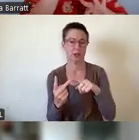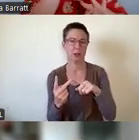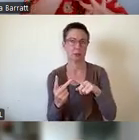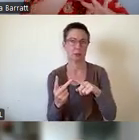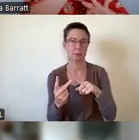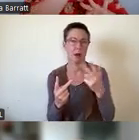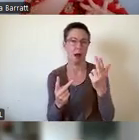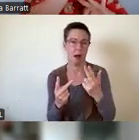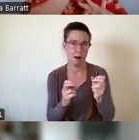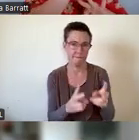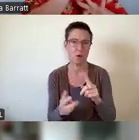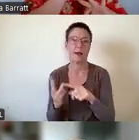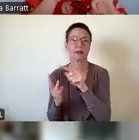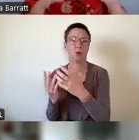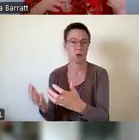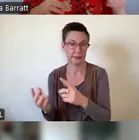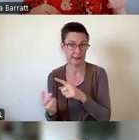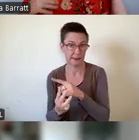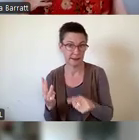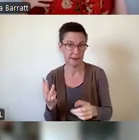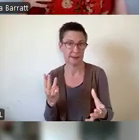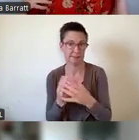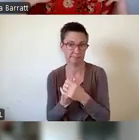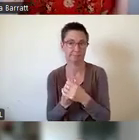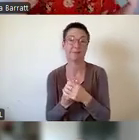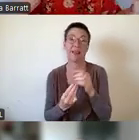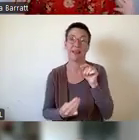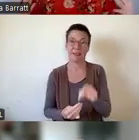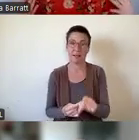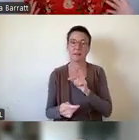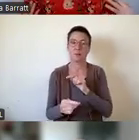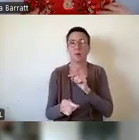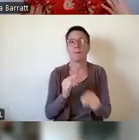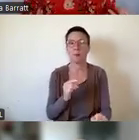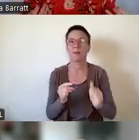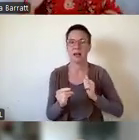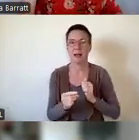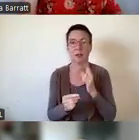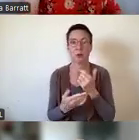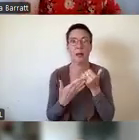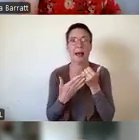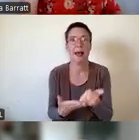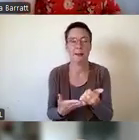art form, and audience, are the ones that are most likely to actually get you some kind of engagement.